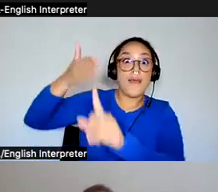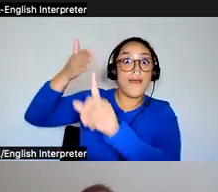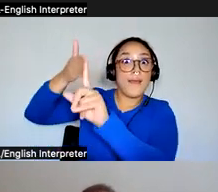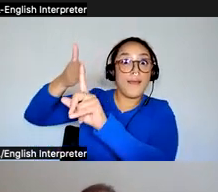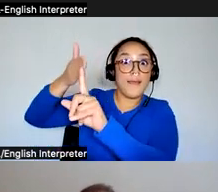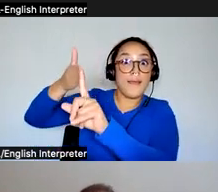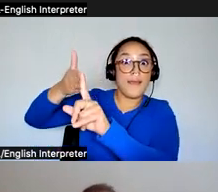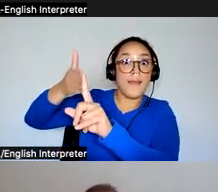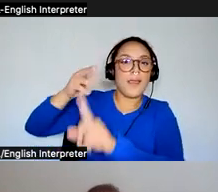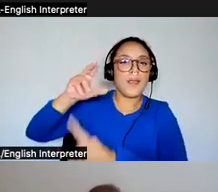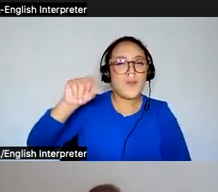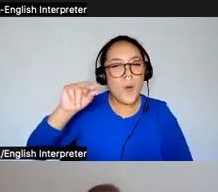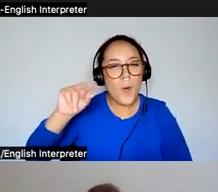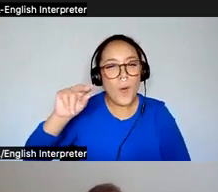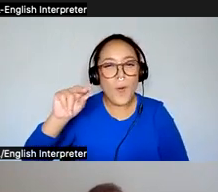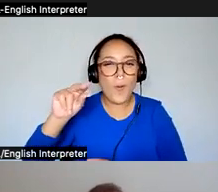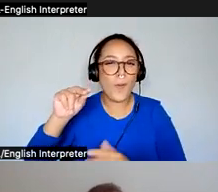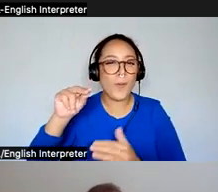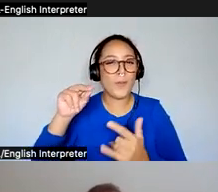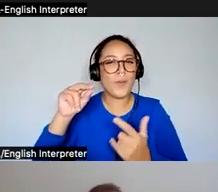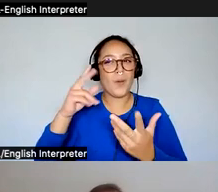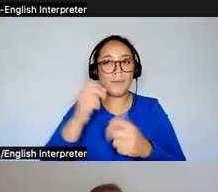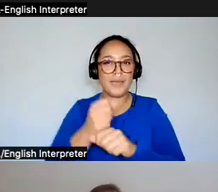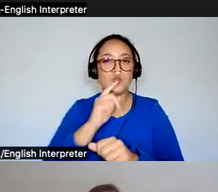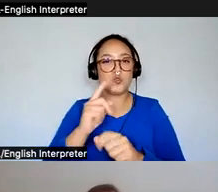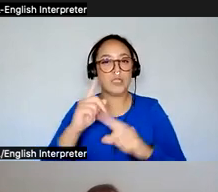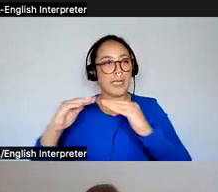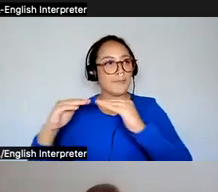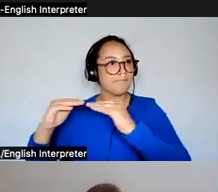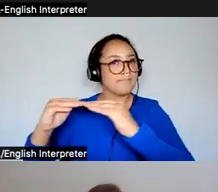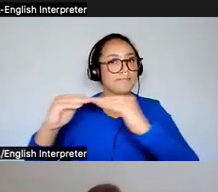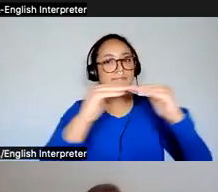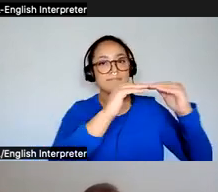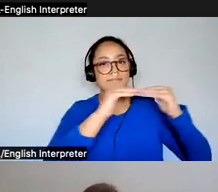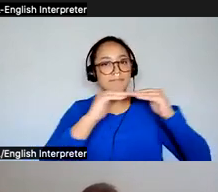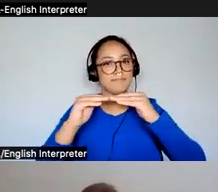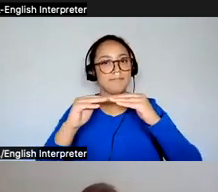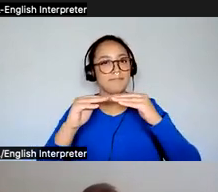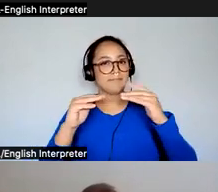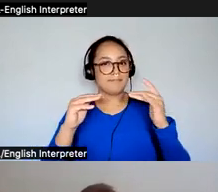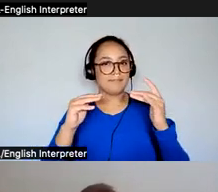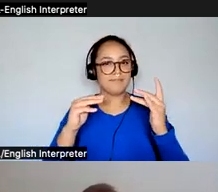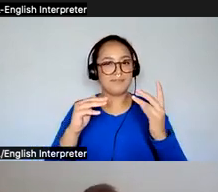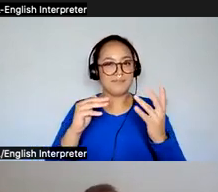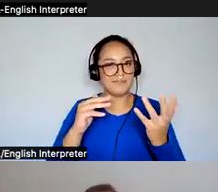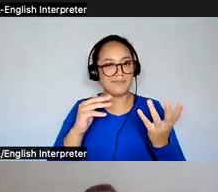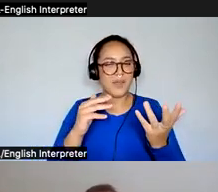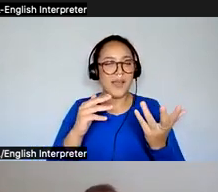So if everybody applies to the same park, well, that's probably not going to happen.